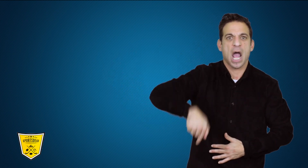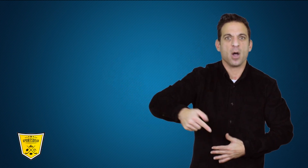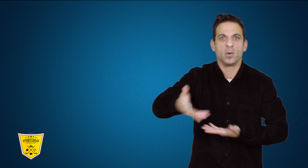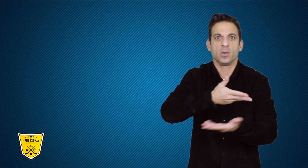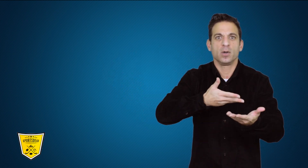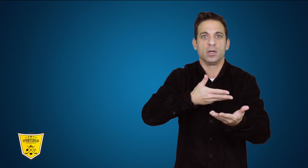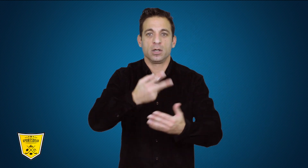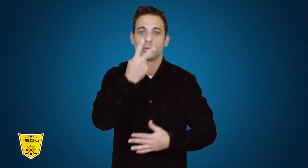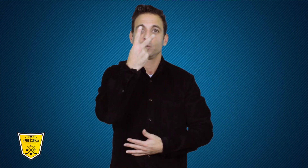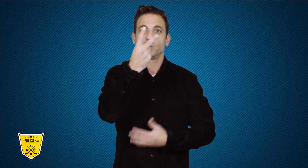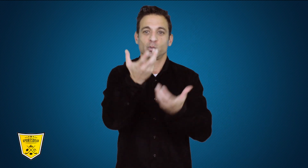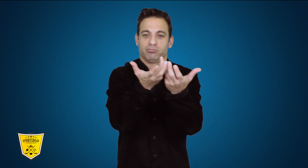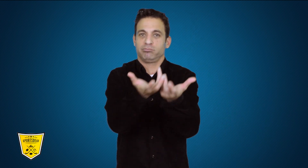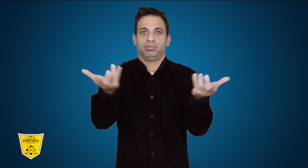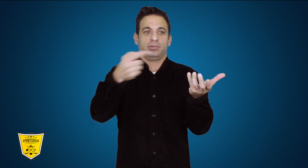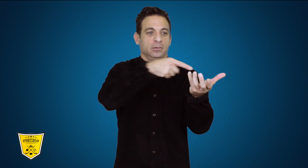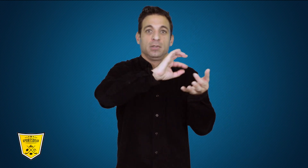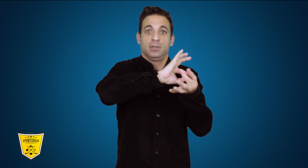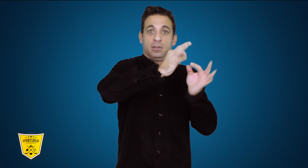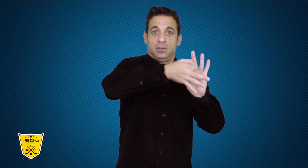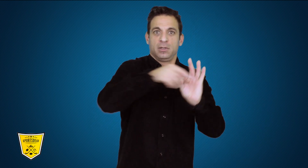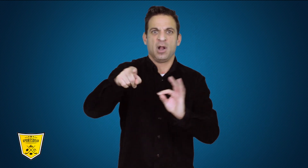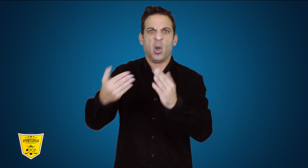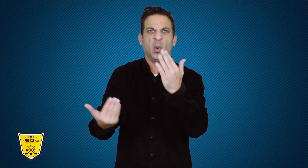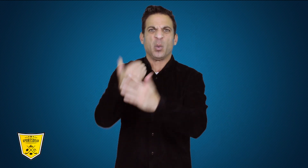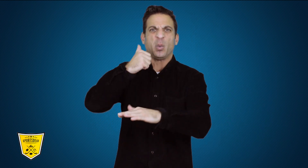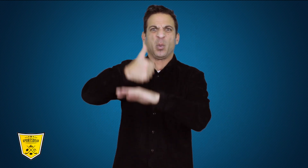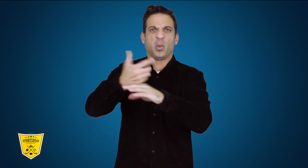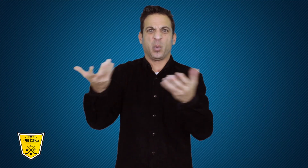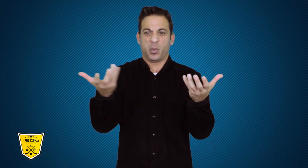of governance. Both ICSD and the second group scheduled